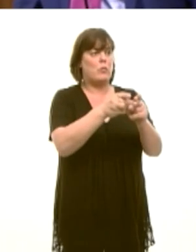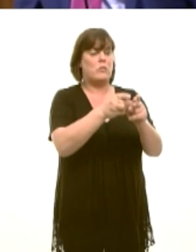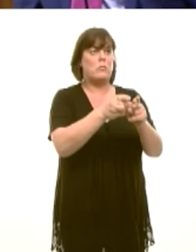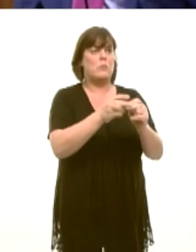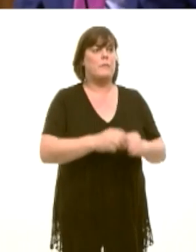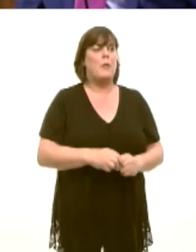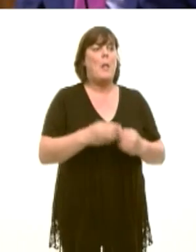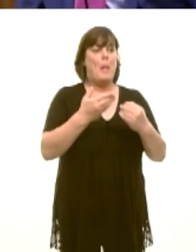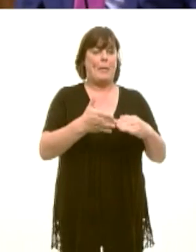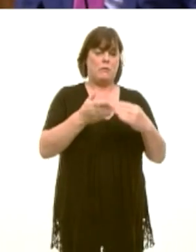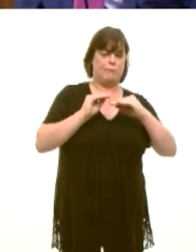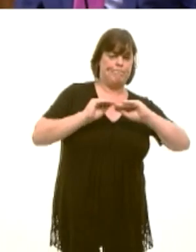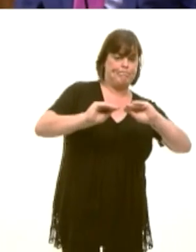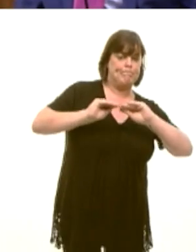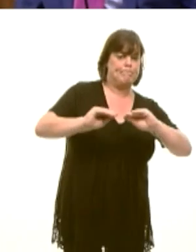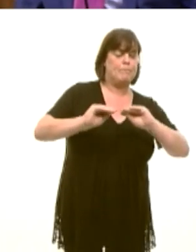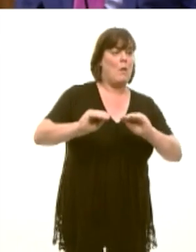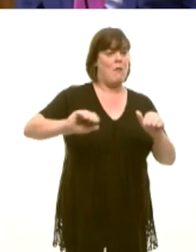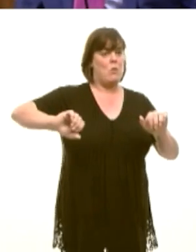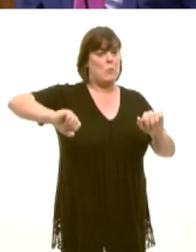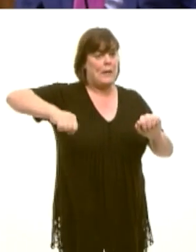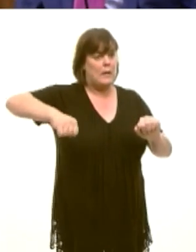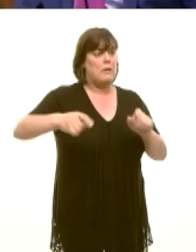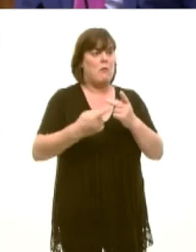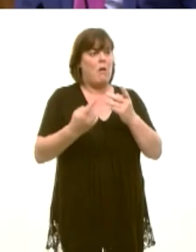Training has been provided to motorcyclists and other high-risk road-user groups to help